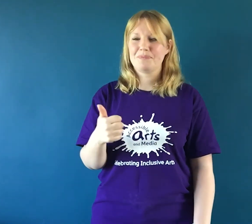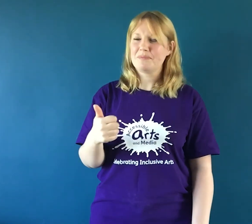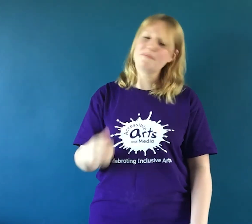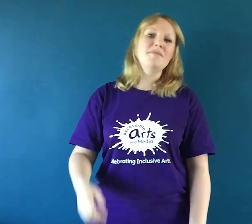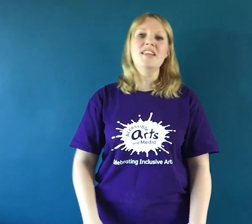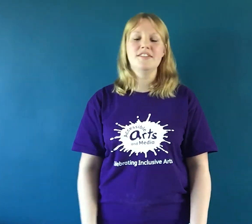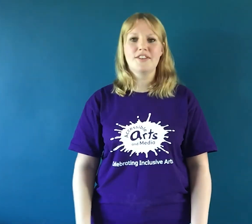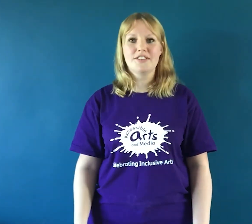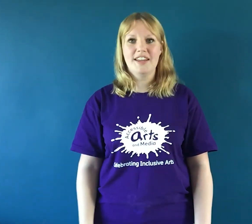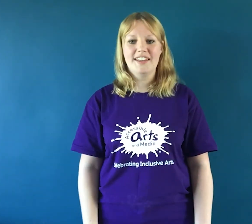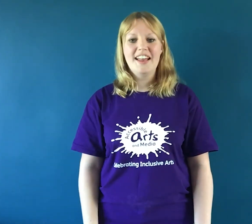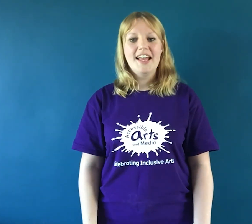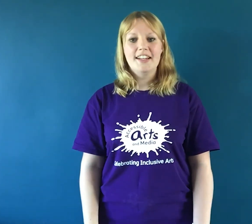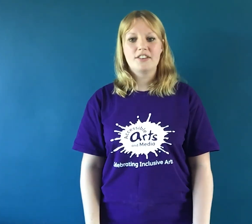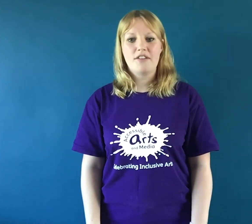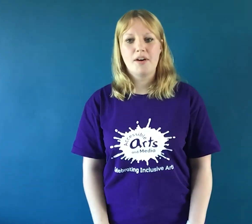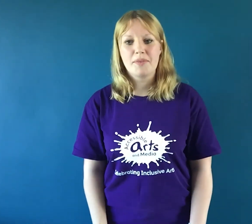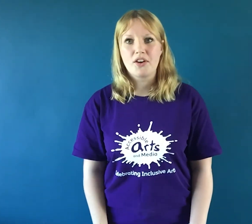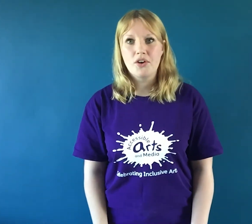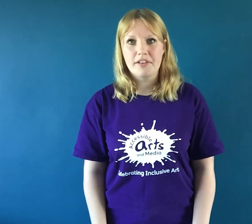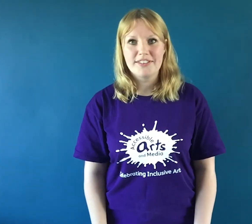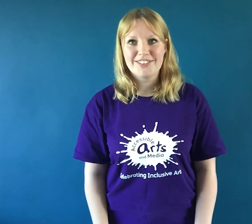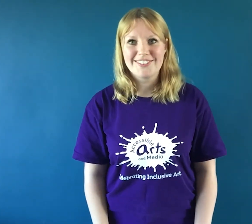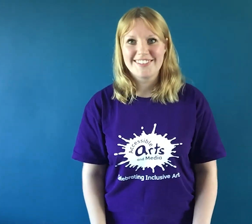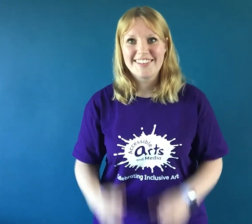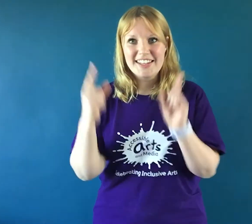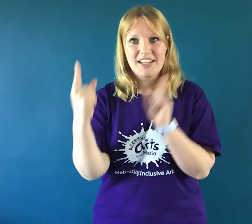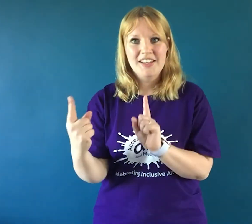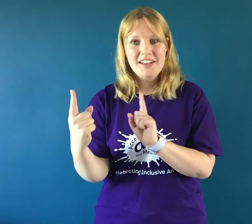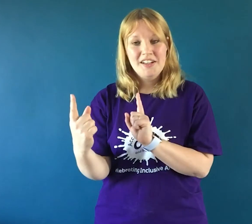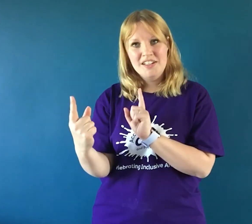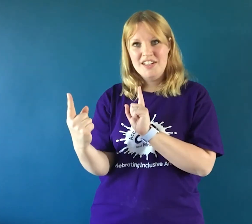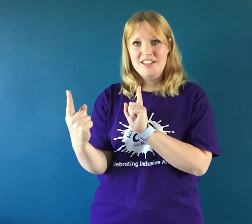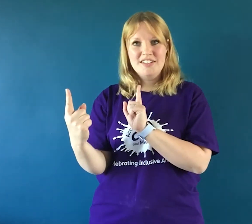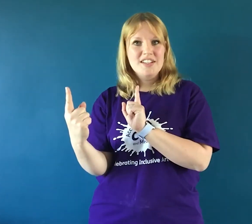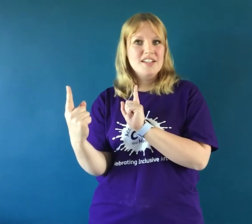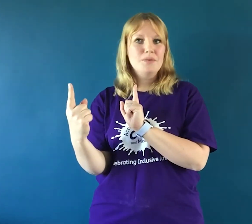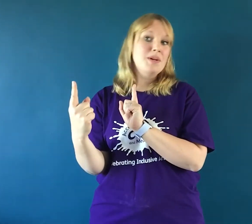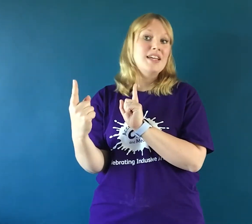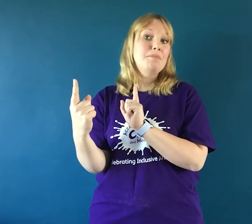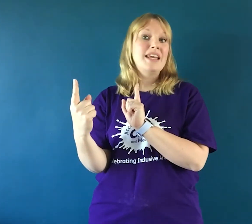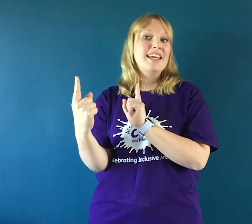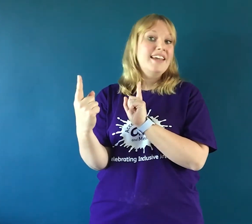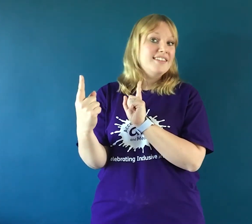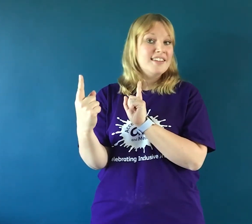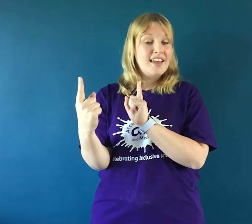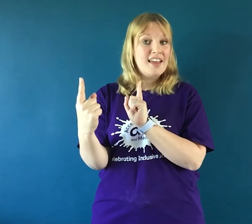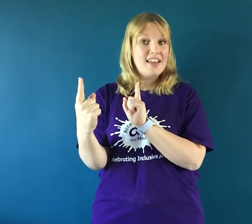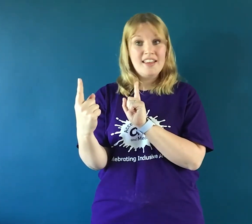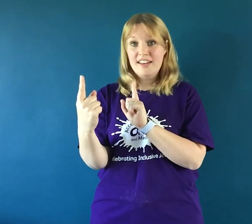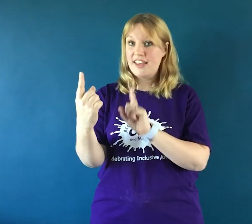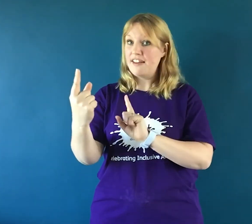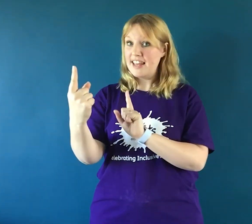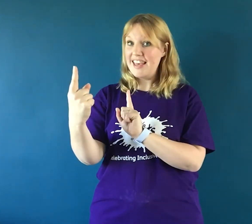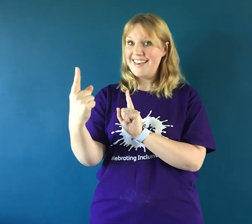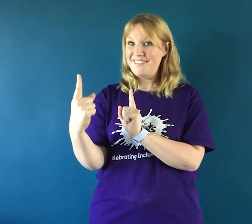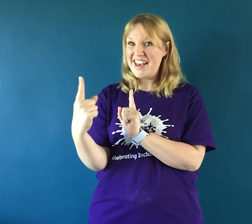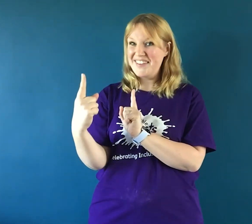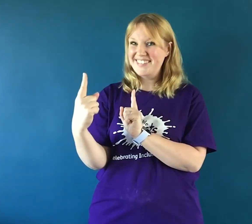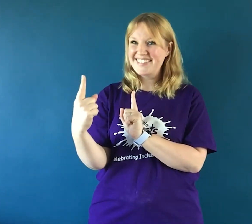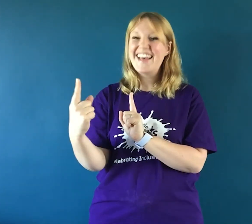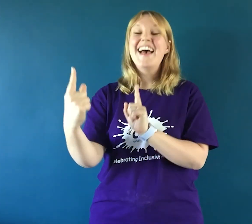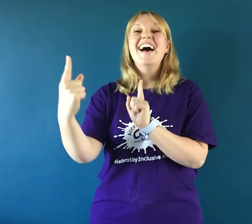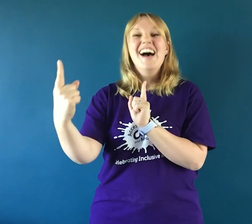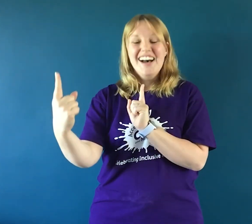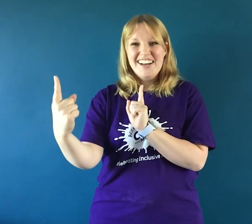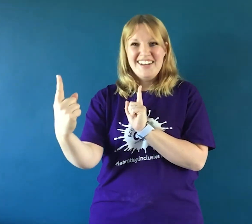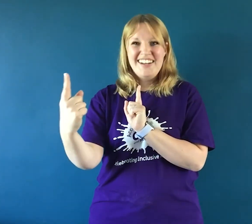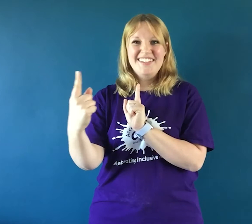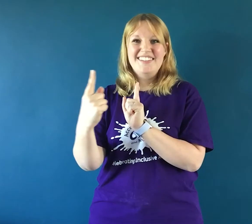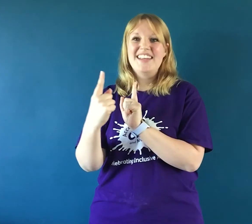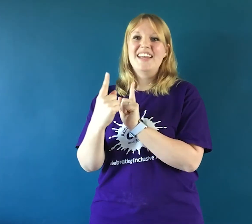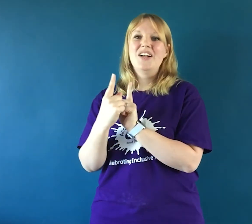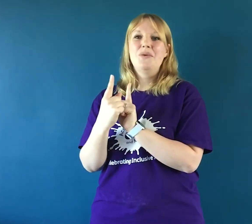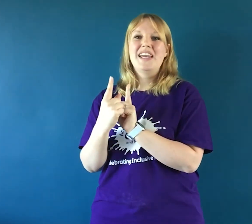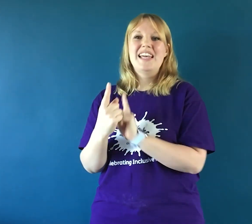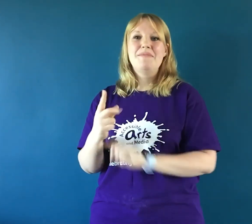You’ve got it. Let’s go from the chorus. Until we meet again. Are you ready here we go. Until we